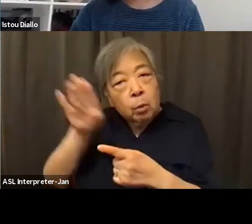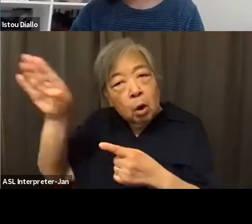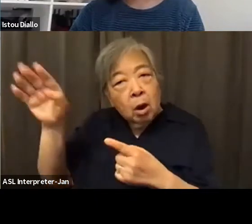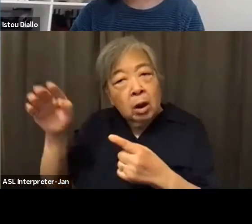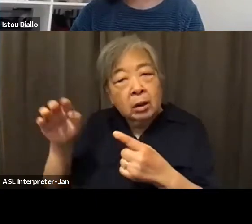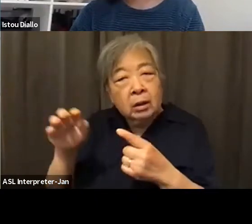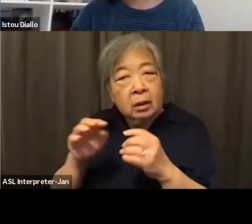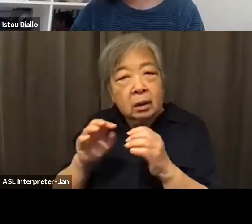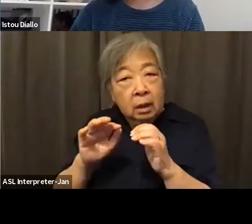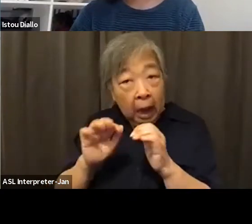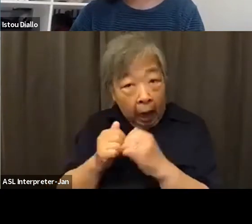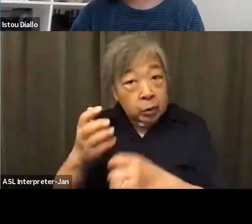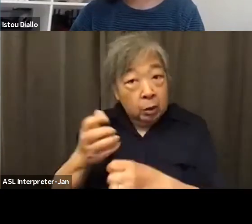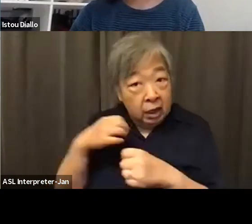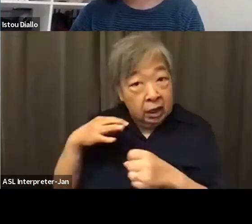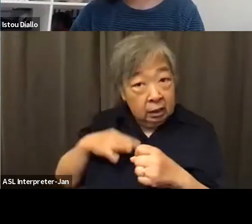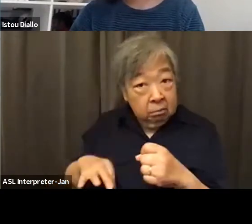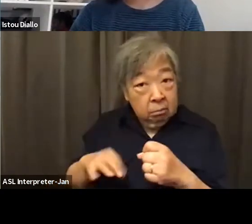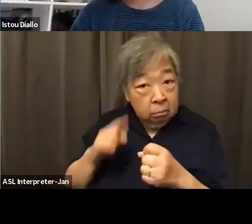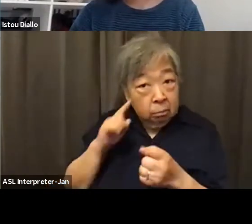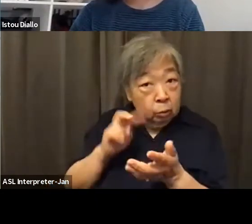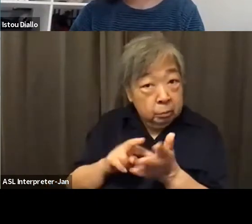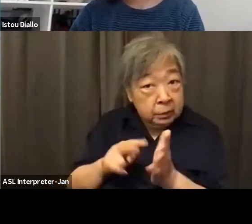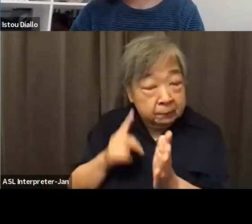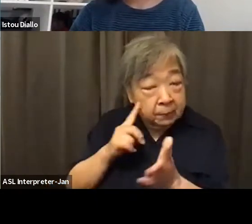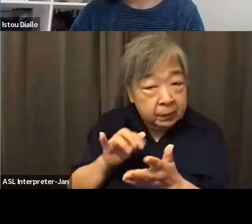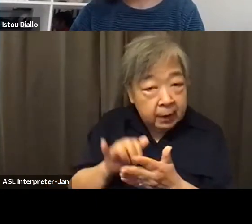from it. I'd like to do something fun.